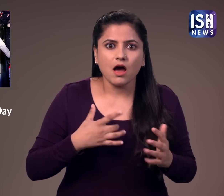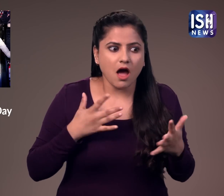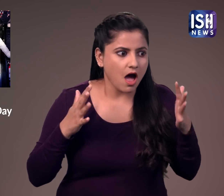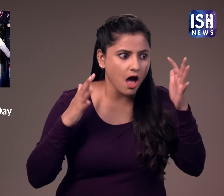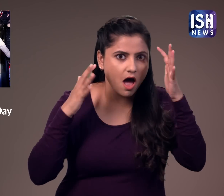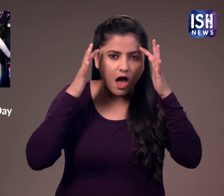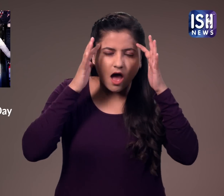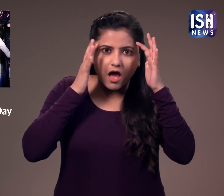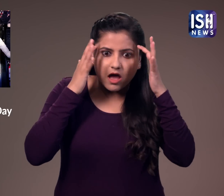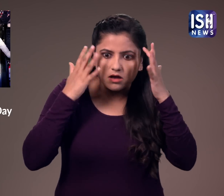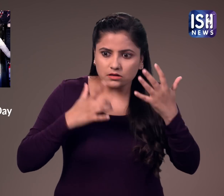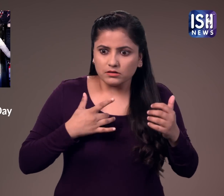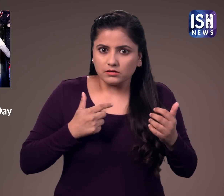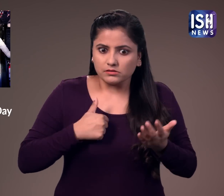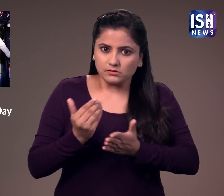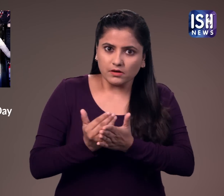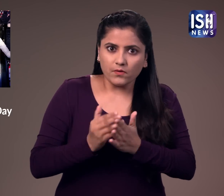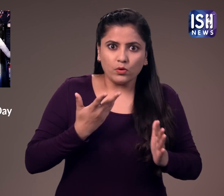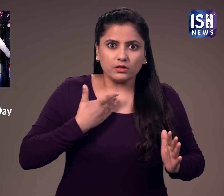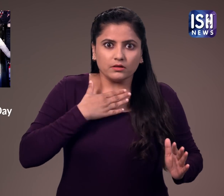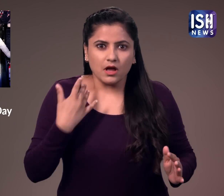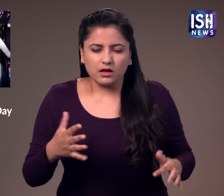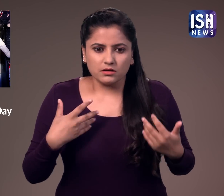You would panic & wonder about your survival.